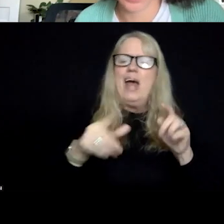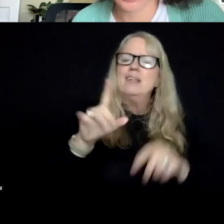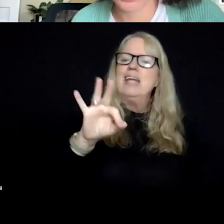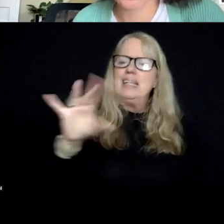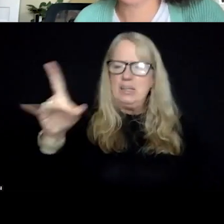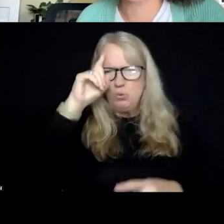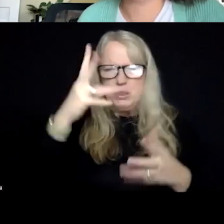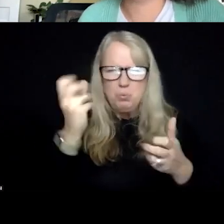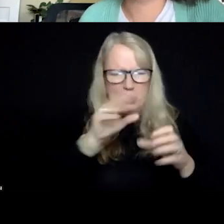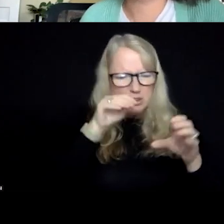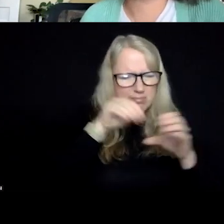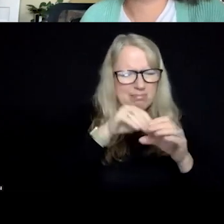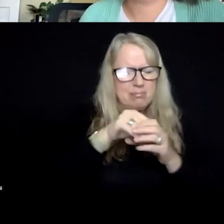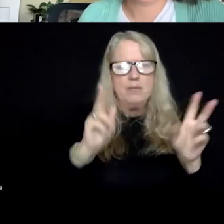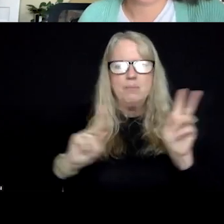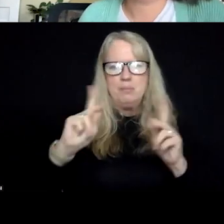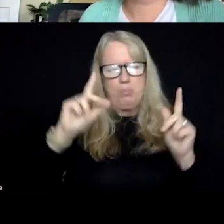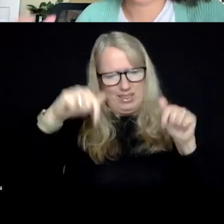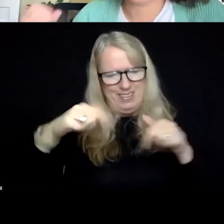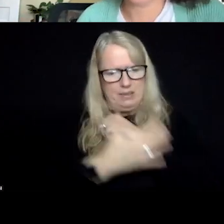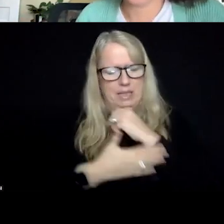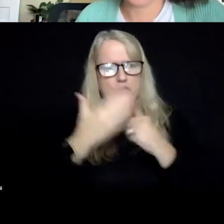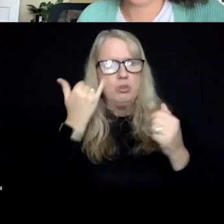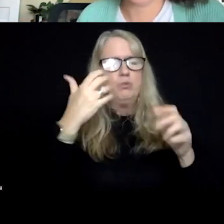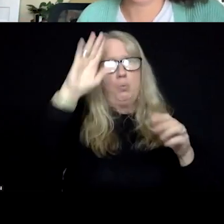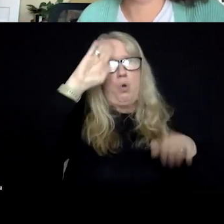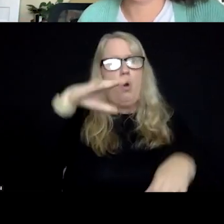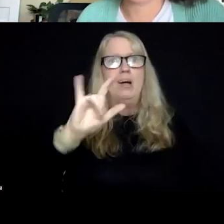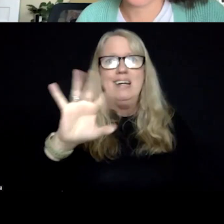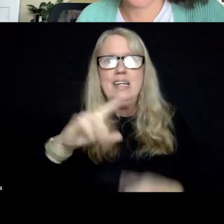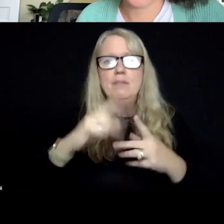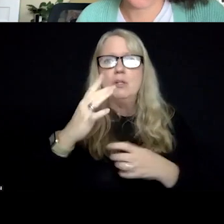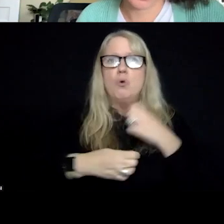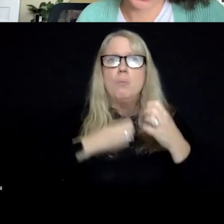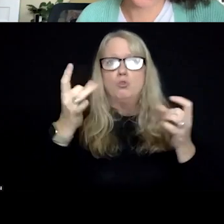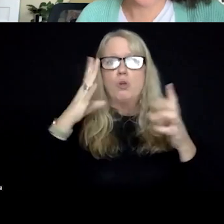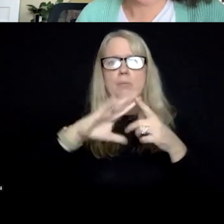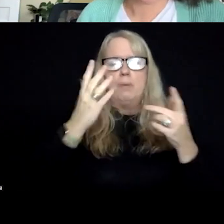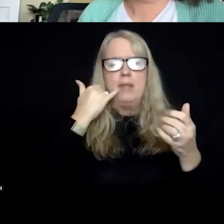IN THE FOLKS IN THIS COUNTRY SO THEY KNOW THAT IF THEY ARE HAVING A CRISIS, THEY CAN REACH OUT TO US.